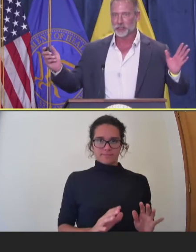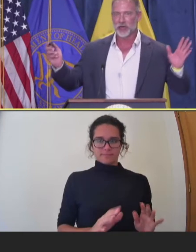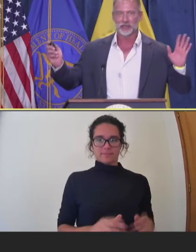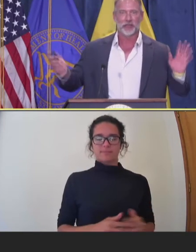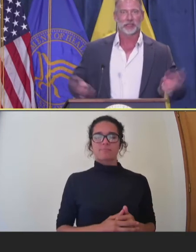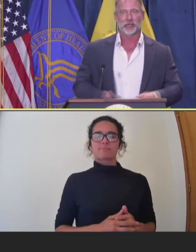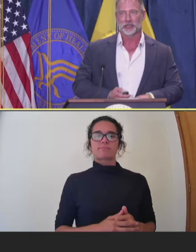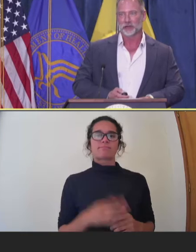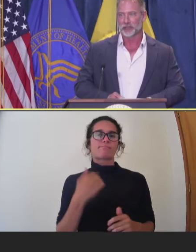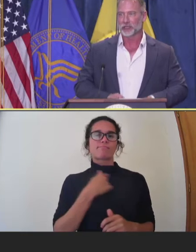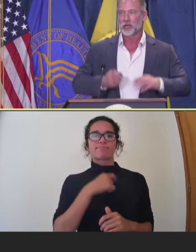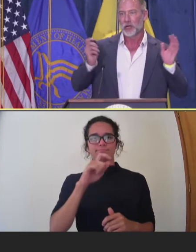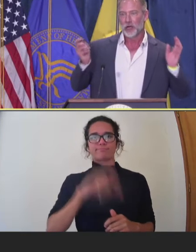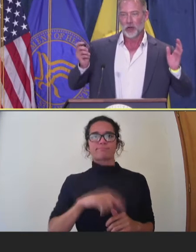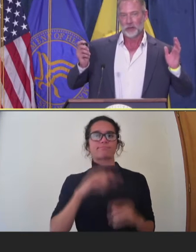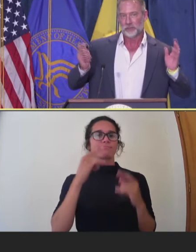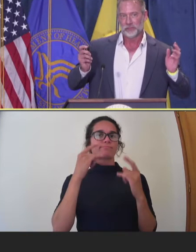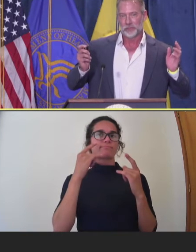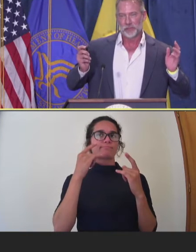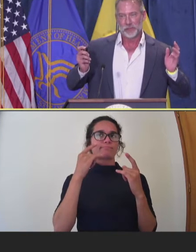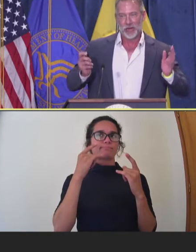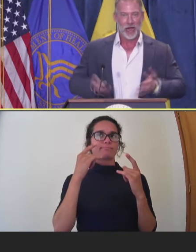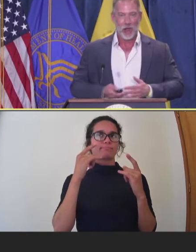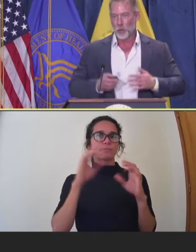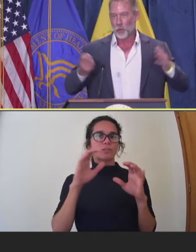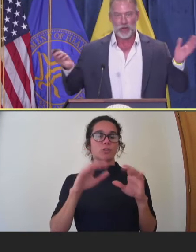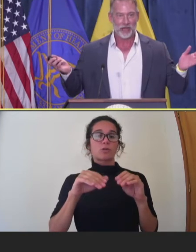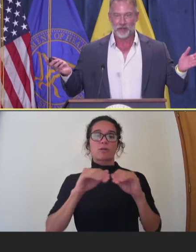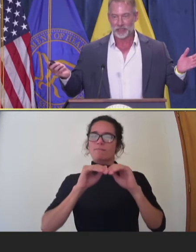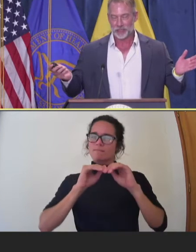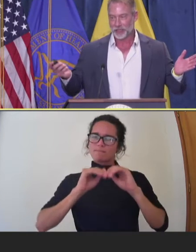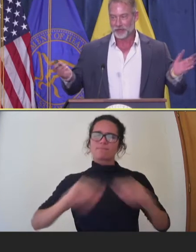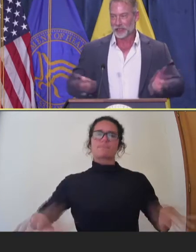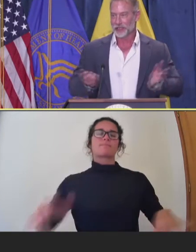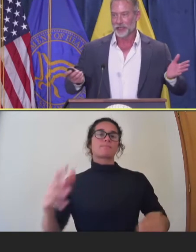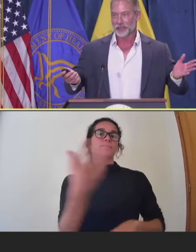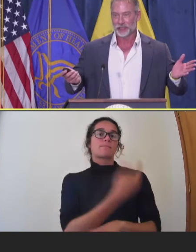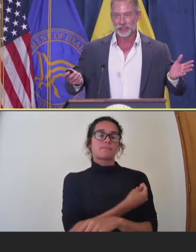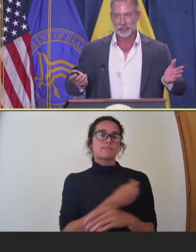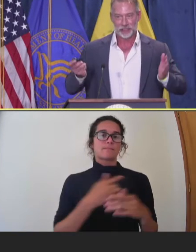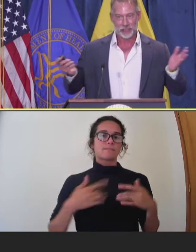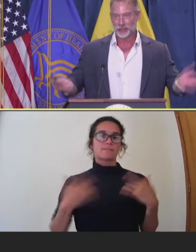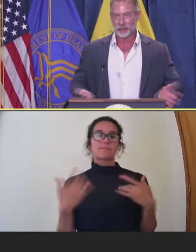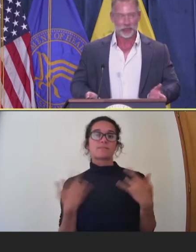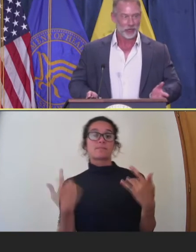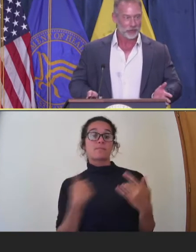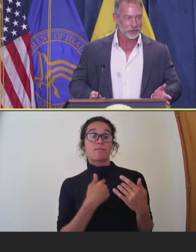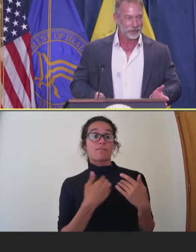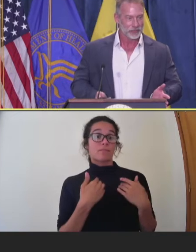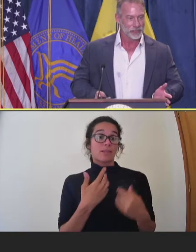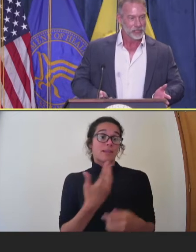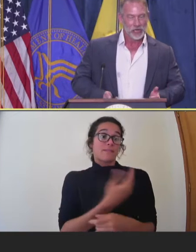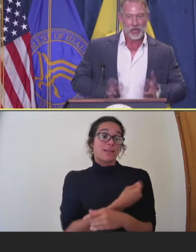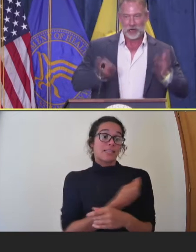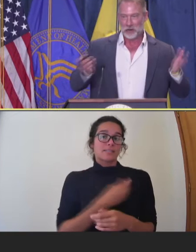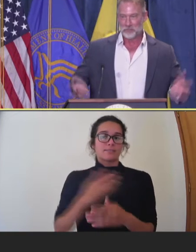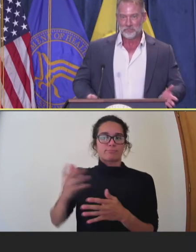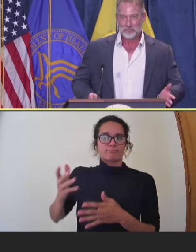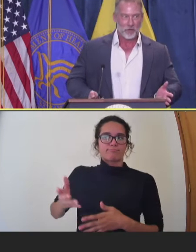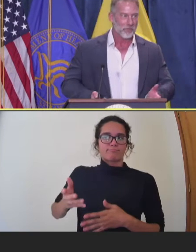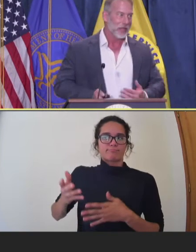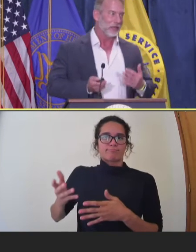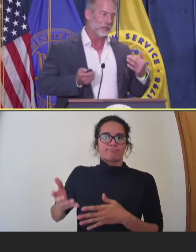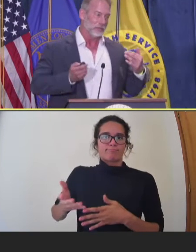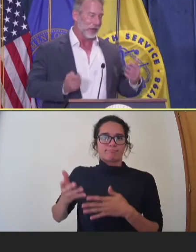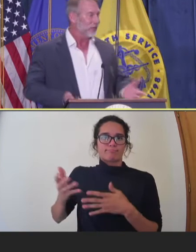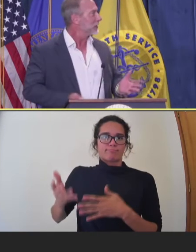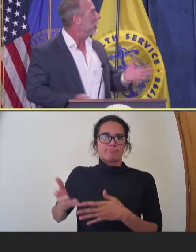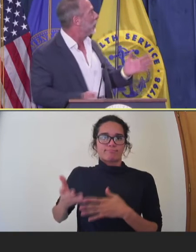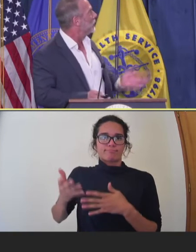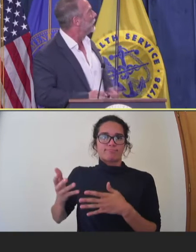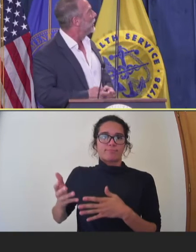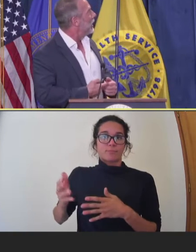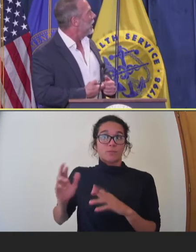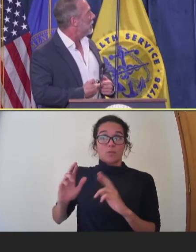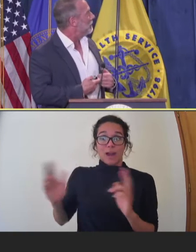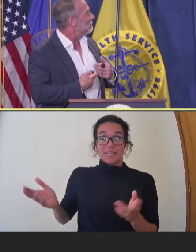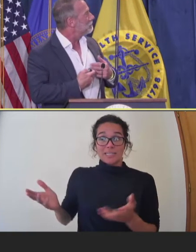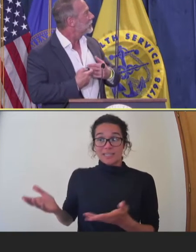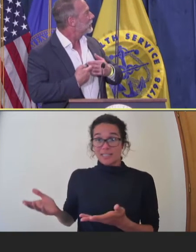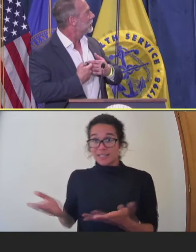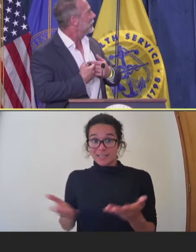mass vaccination events. We had vaccines sitting on the shelves ready to go. So,